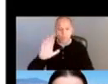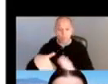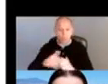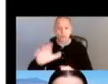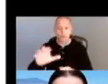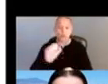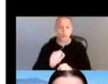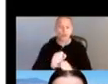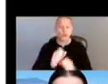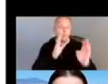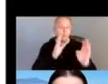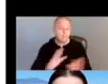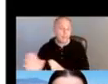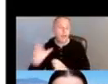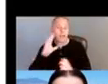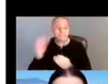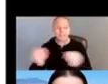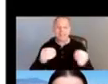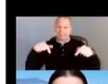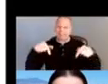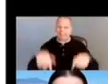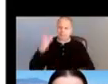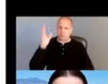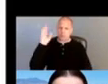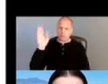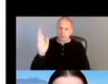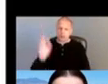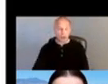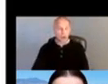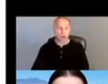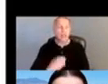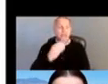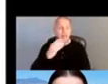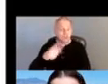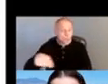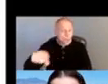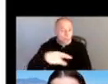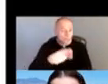facilitate the webinar. And to all of you. Thank you for being here today. Michael, I'll pass it back to you.